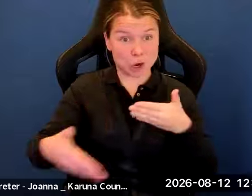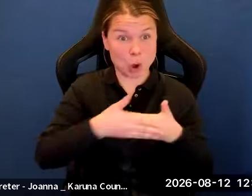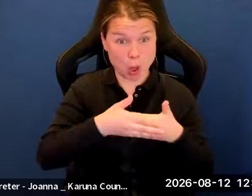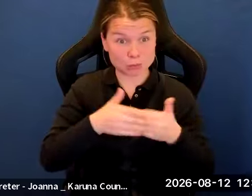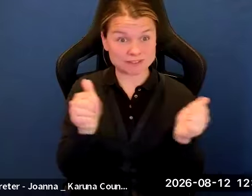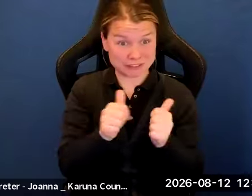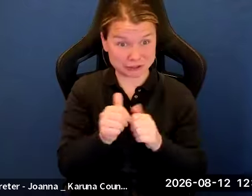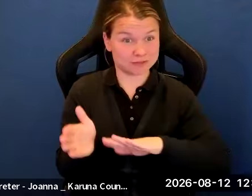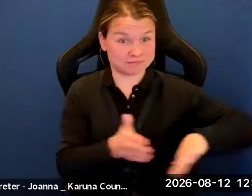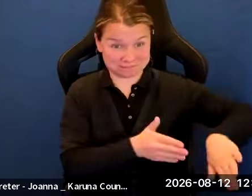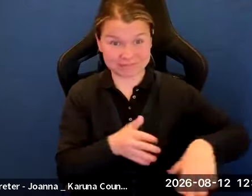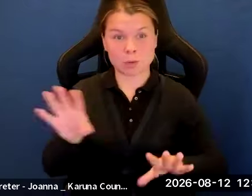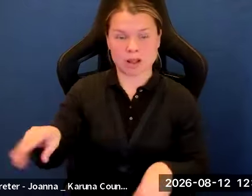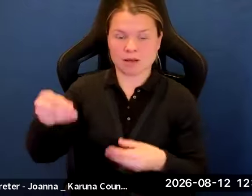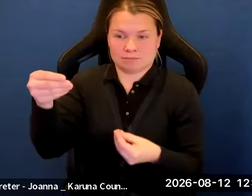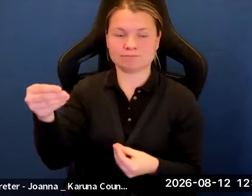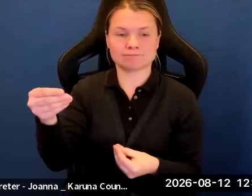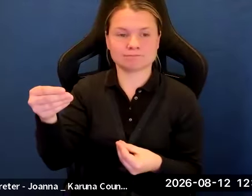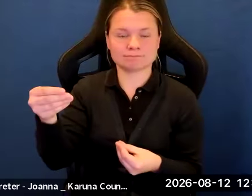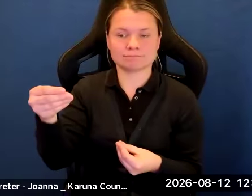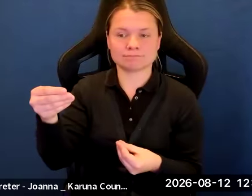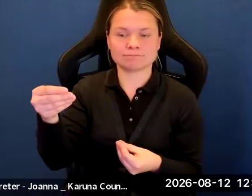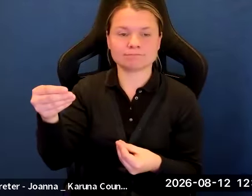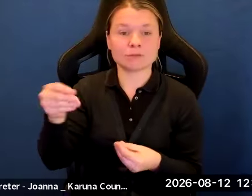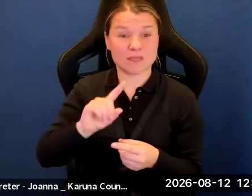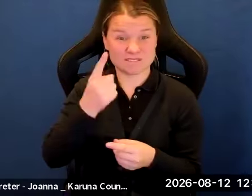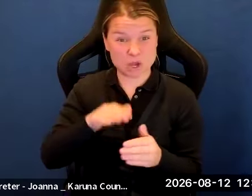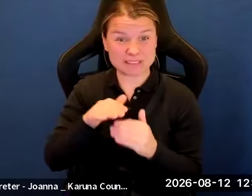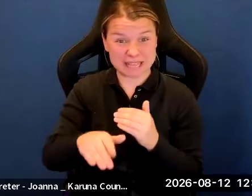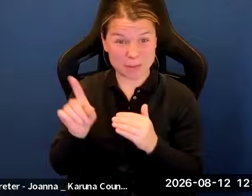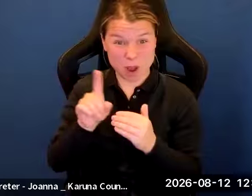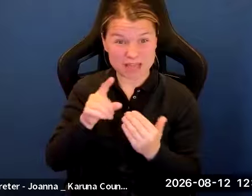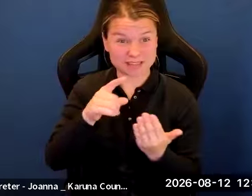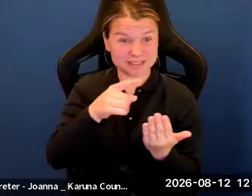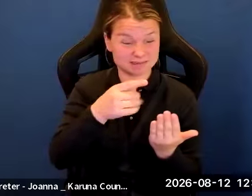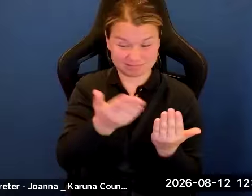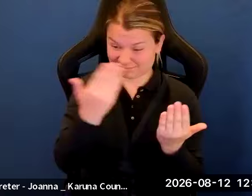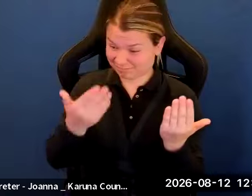how applications will be assessed. So once applications